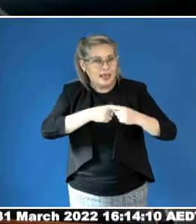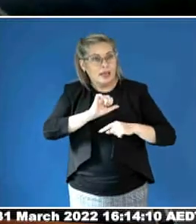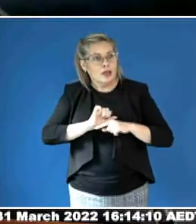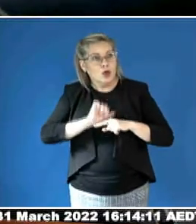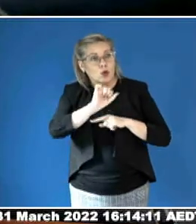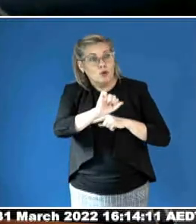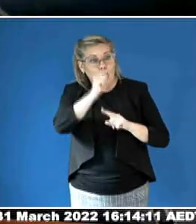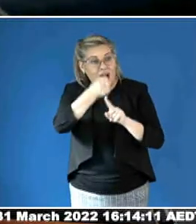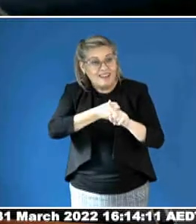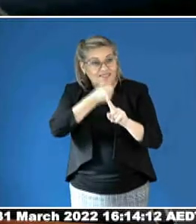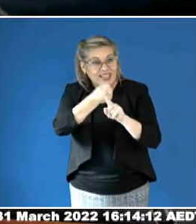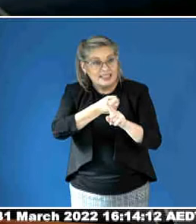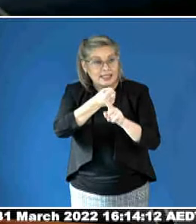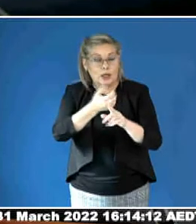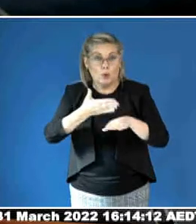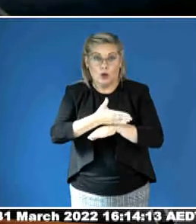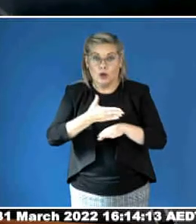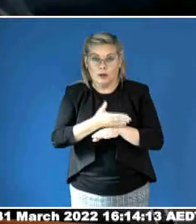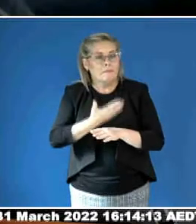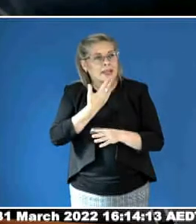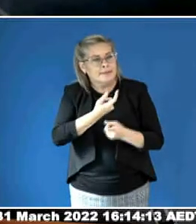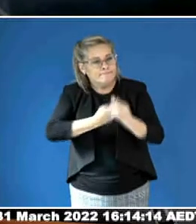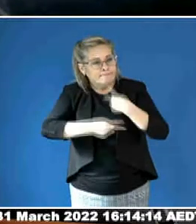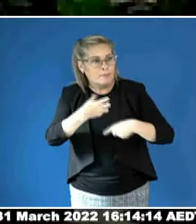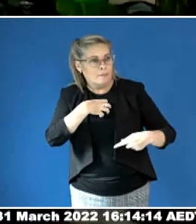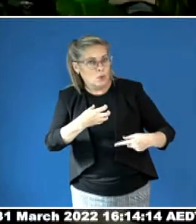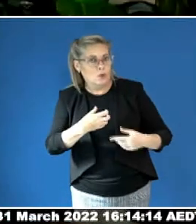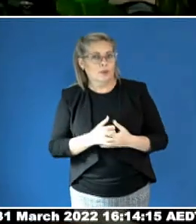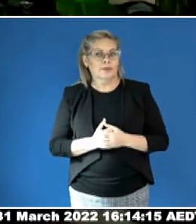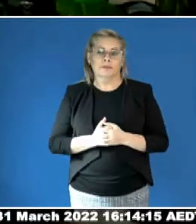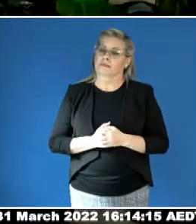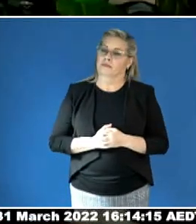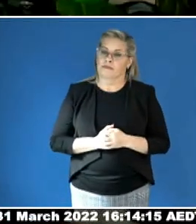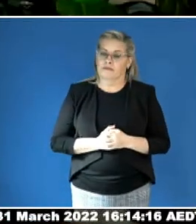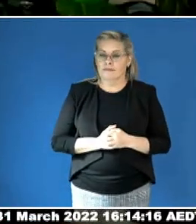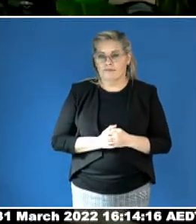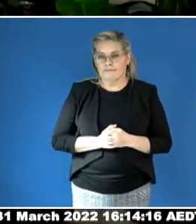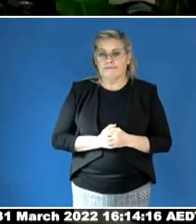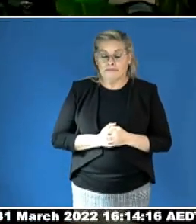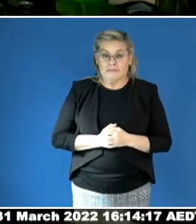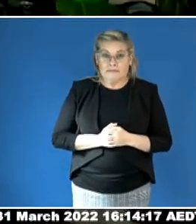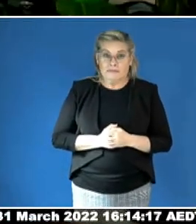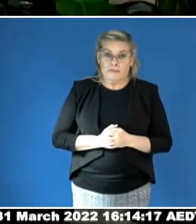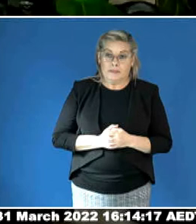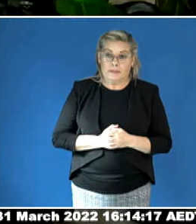Yeah, thank you. Thank you so much for that. Yes, and thank you Nikita for sharing your story.